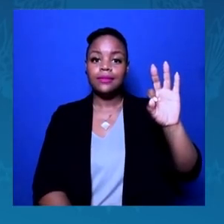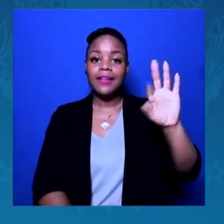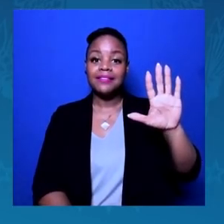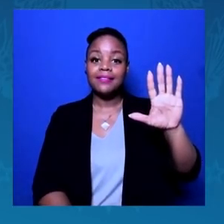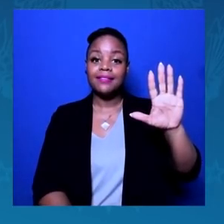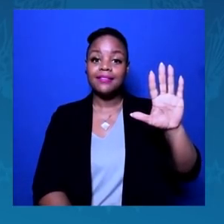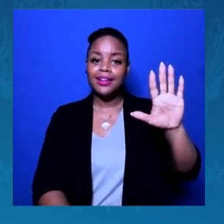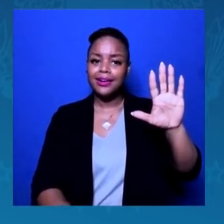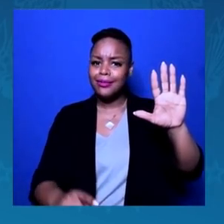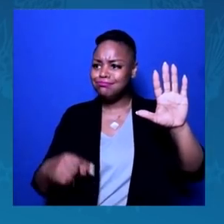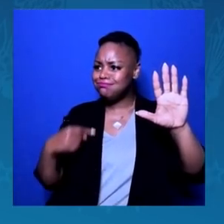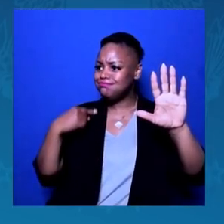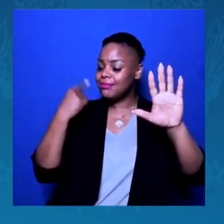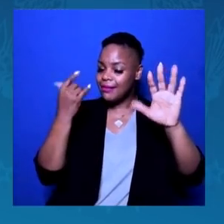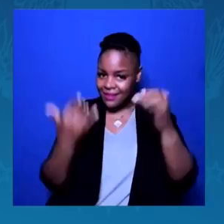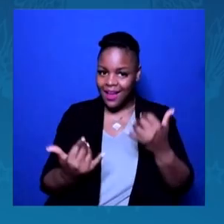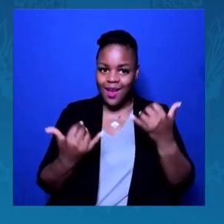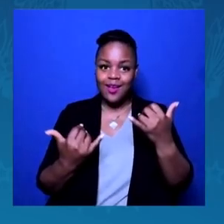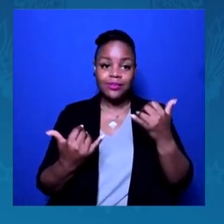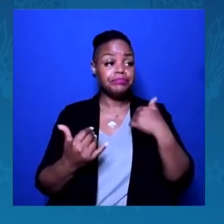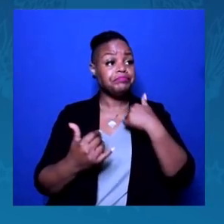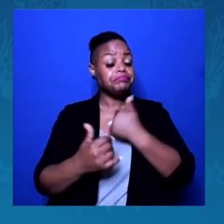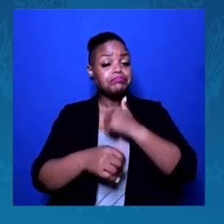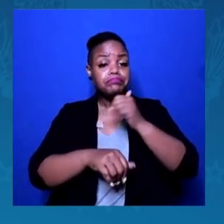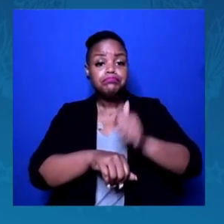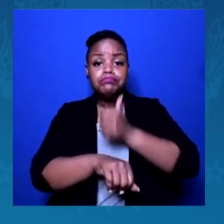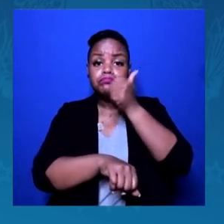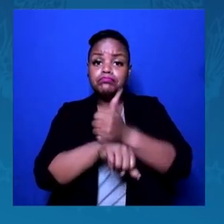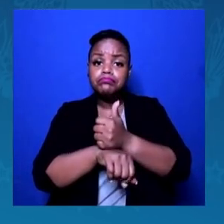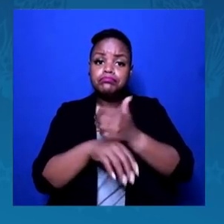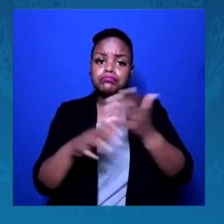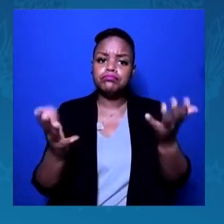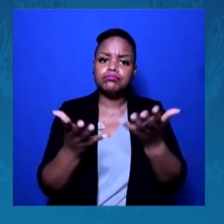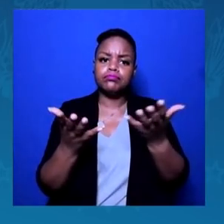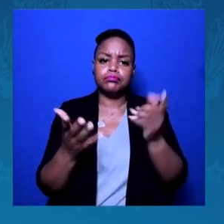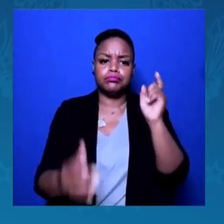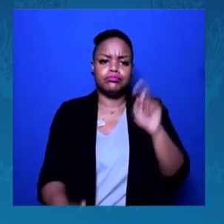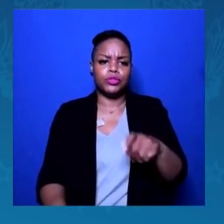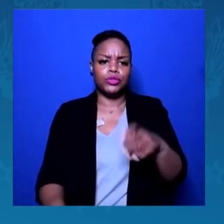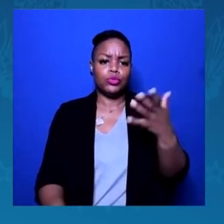the beginning of the next chapter in the relationship between the United States and Vietnam.